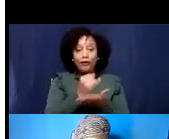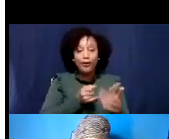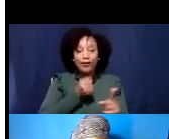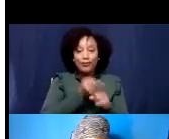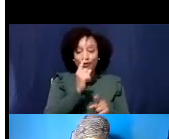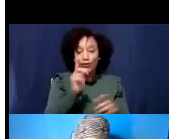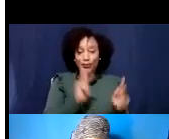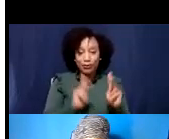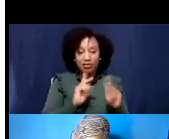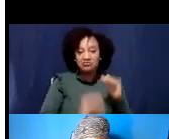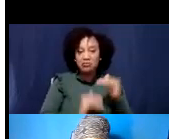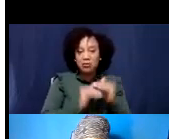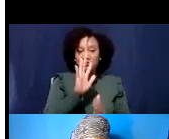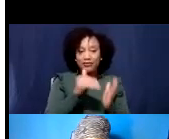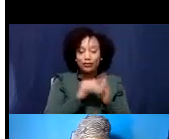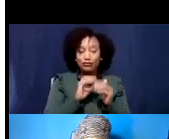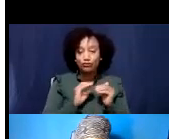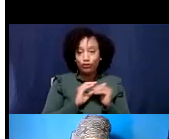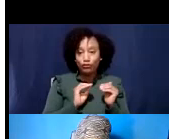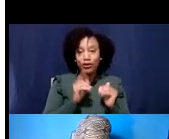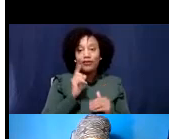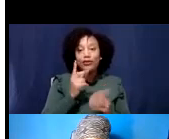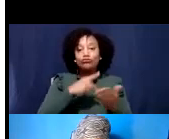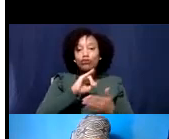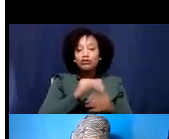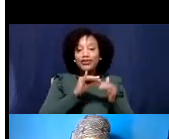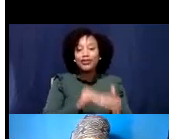which is up to $5,000 for projects led by BIPOC,